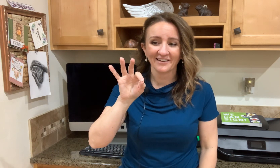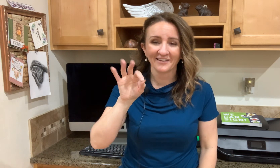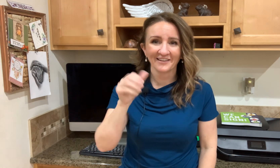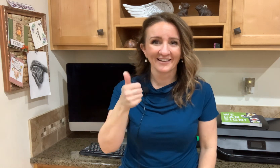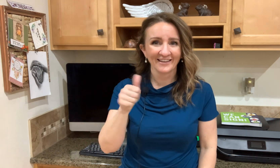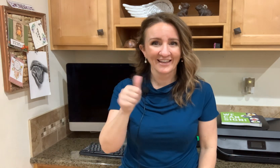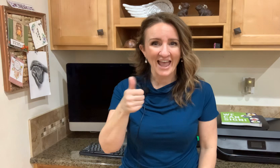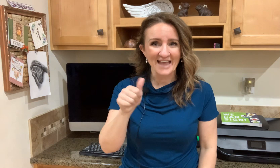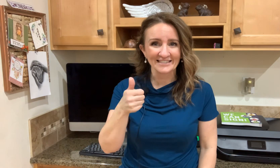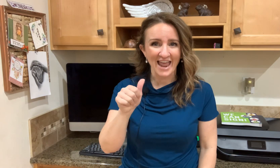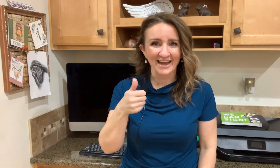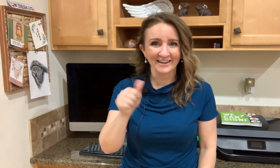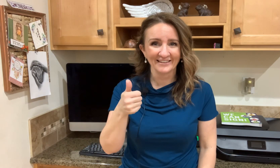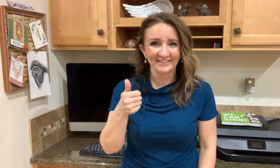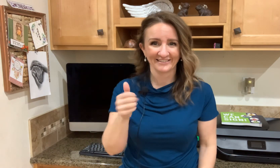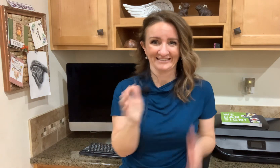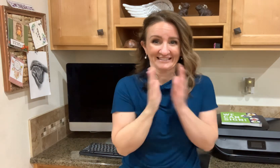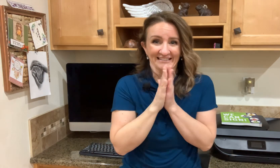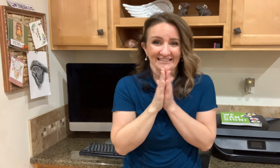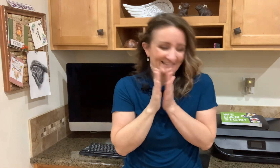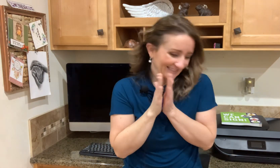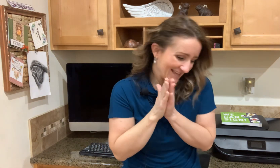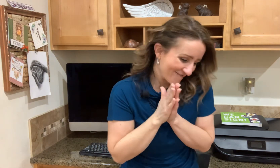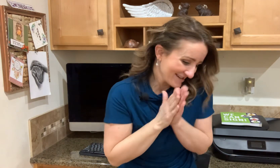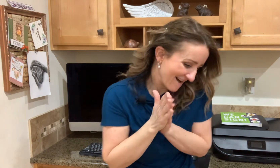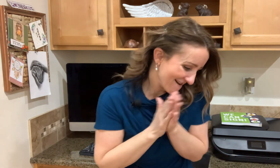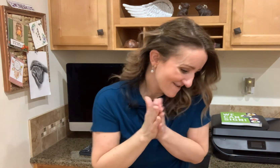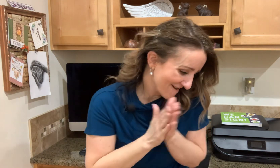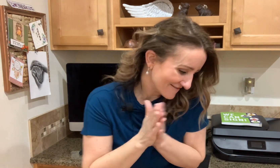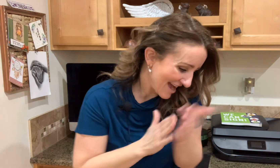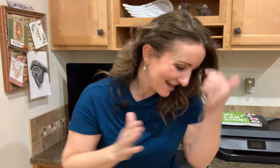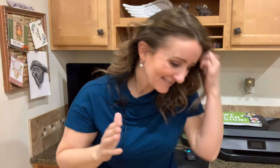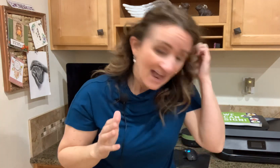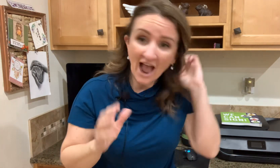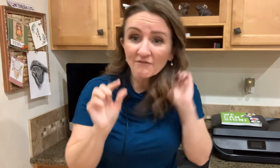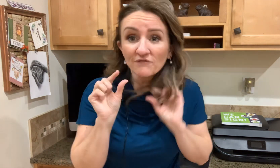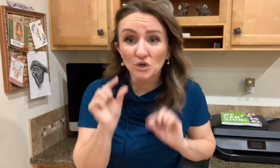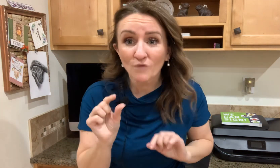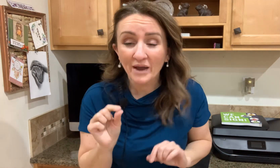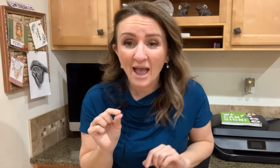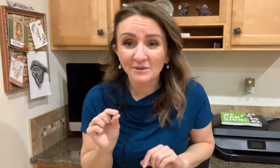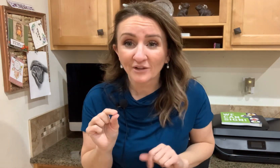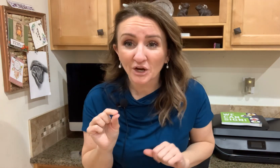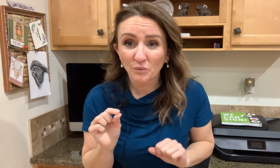ten. Alright, I have a few vocabulary words